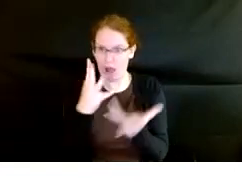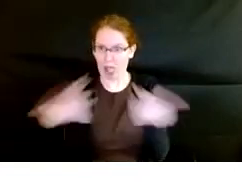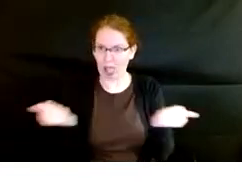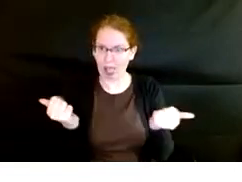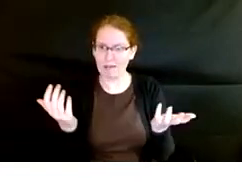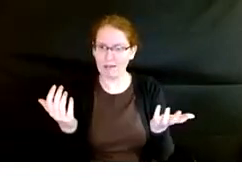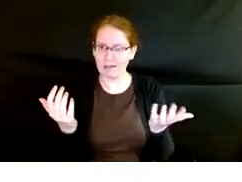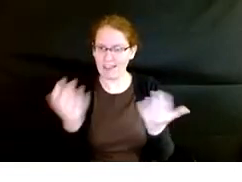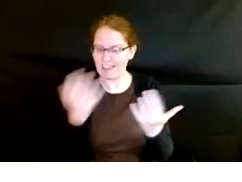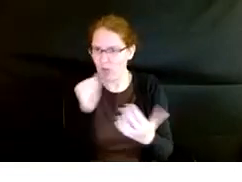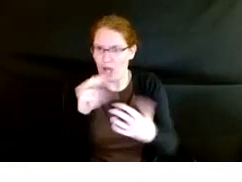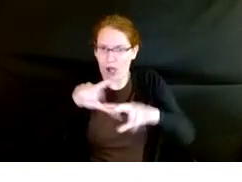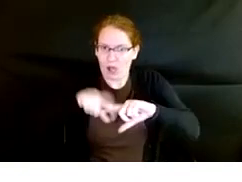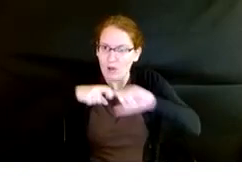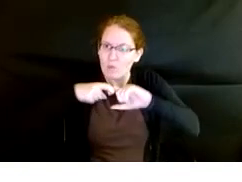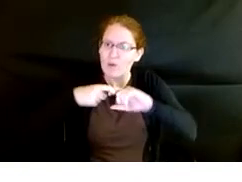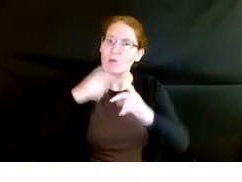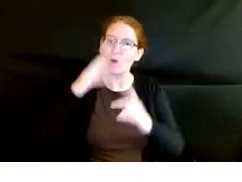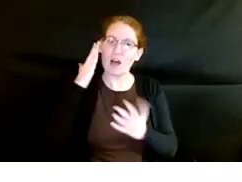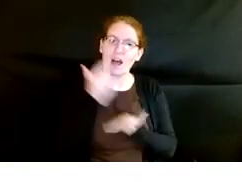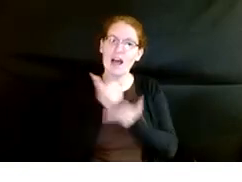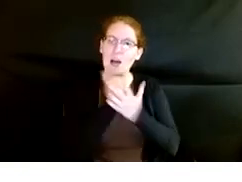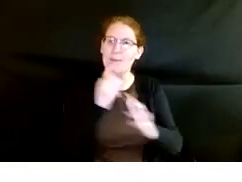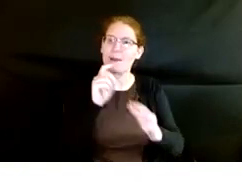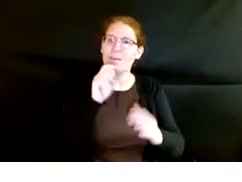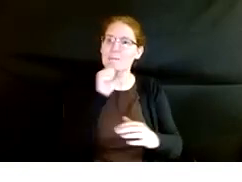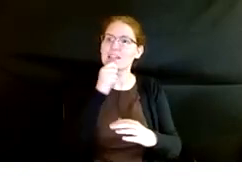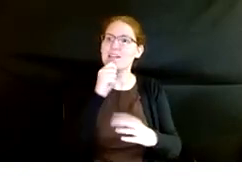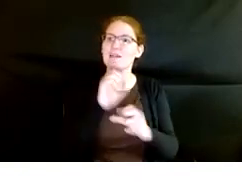uh that they're enforced uh the other element of this is something that was emphasized by Sherry